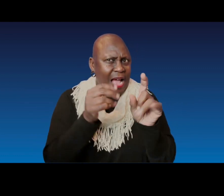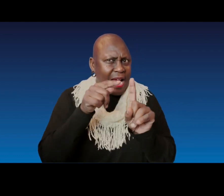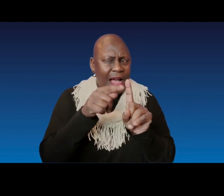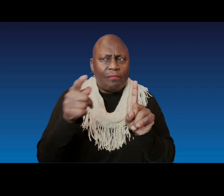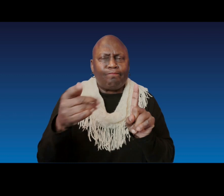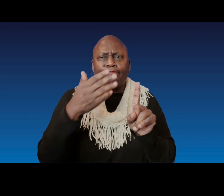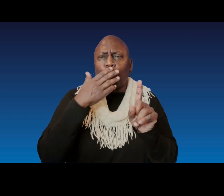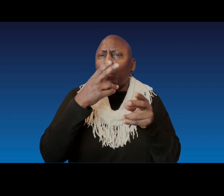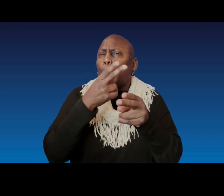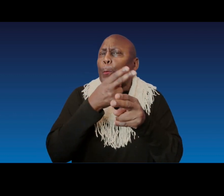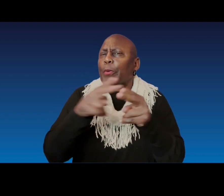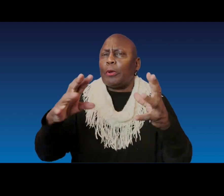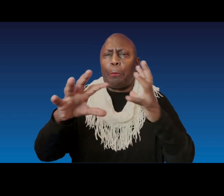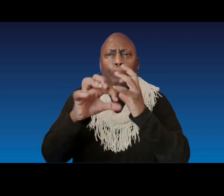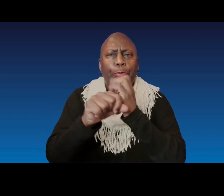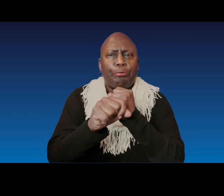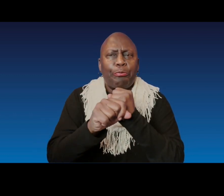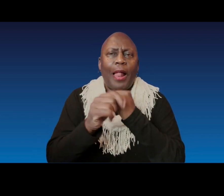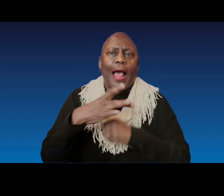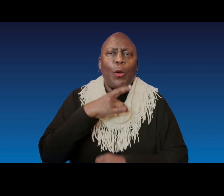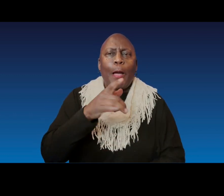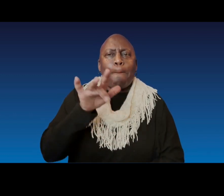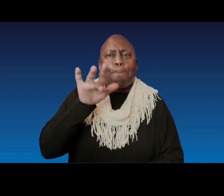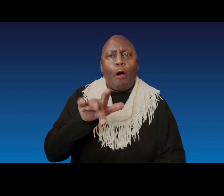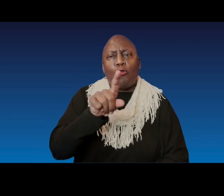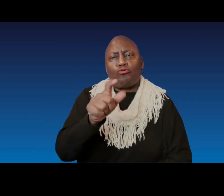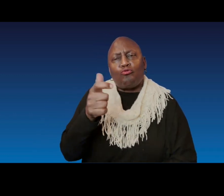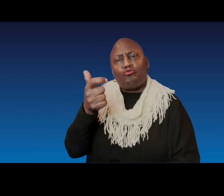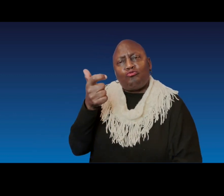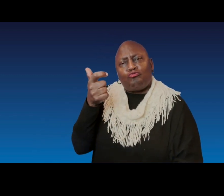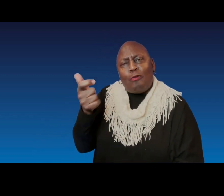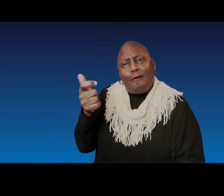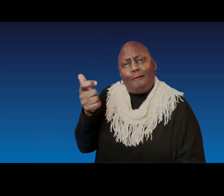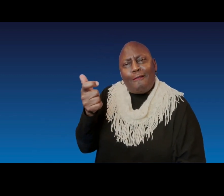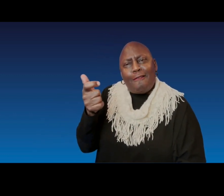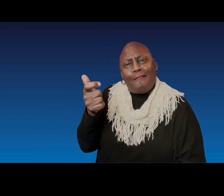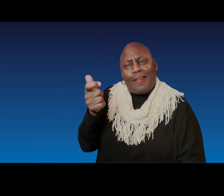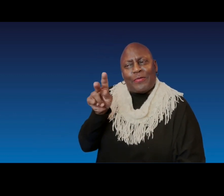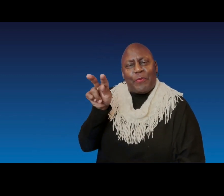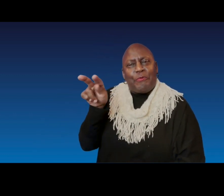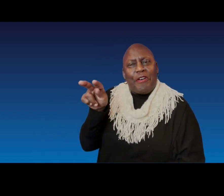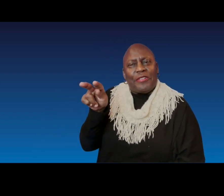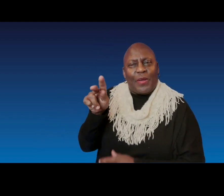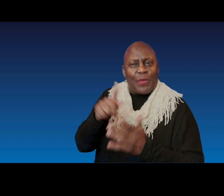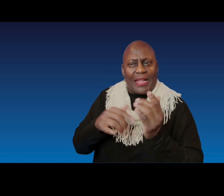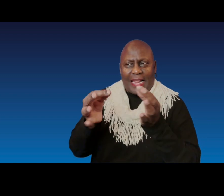How do we define language deprivation? I'd like you to pause and watch this brief video